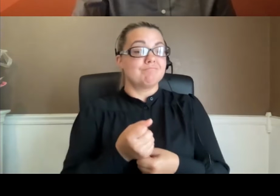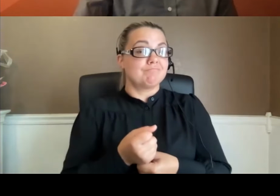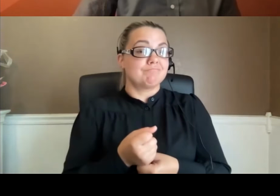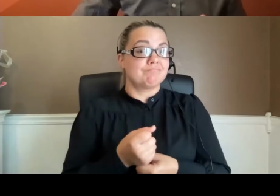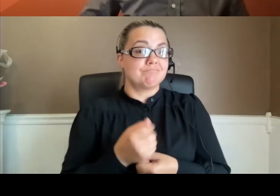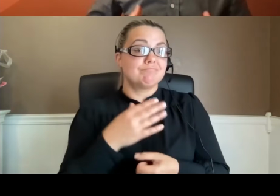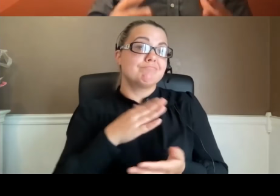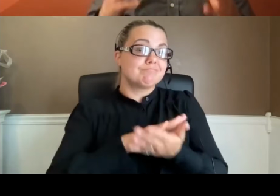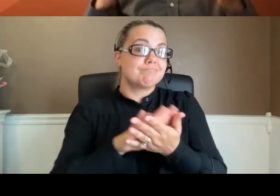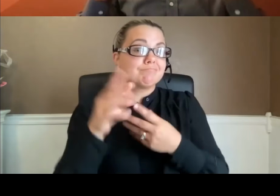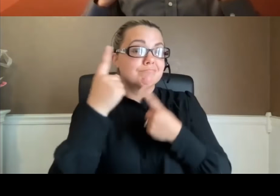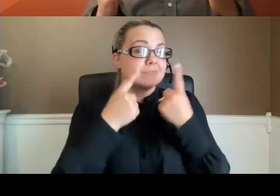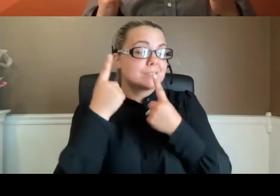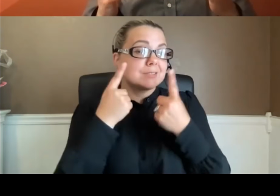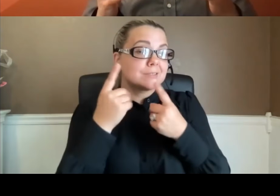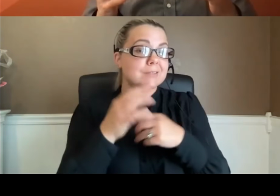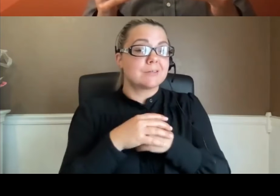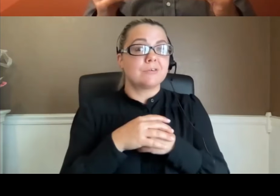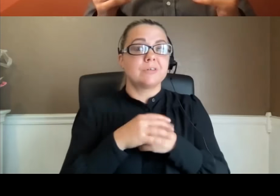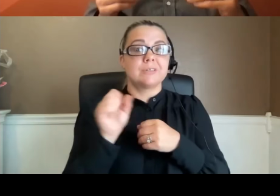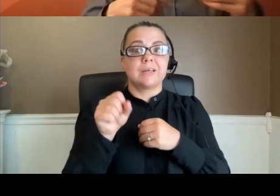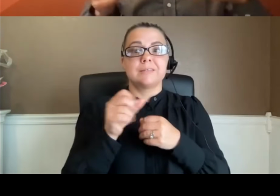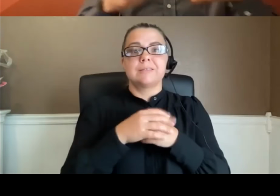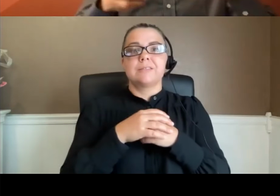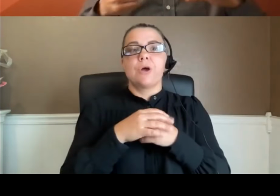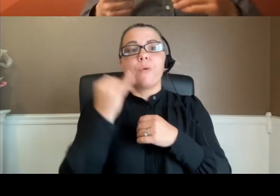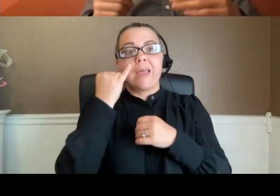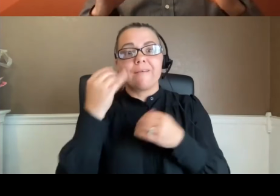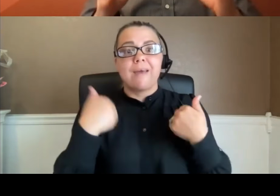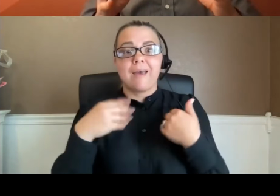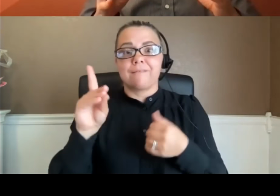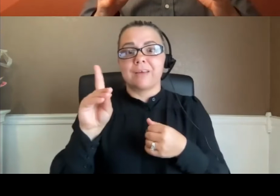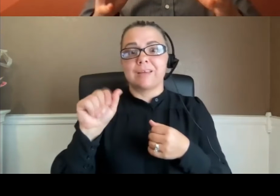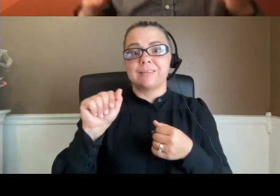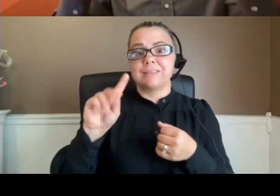act on this. If you have a data visualization that's not dynamic and that it's fixed